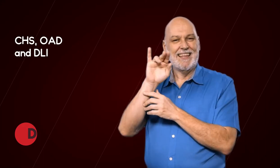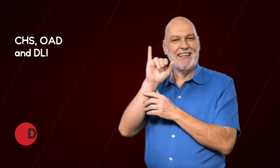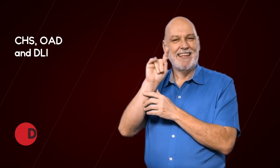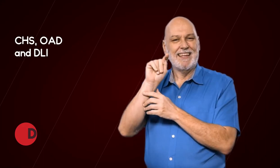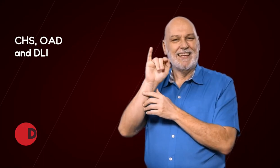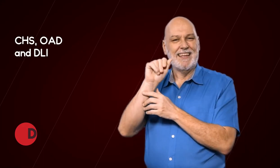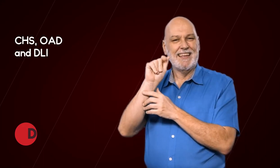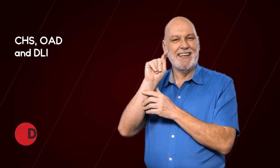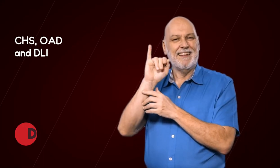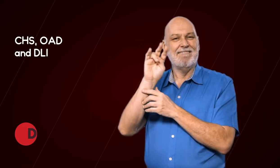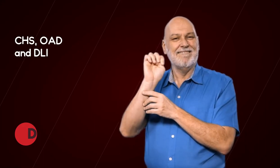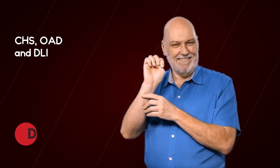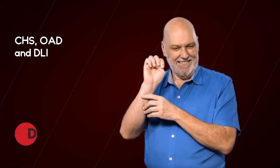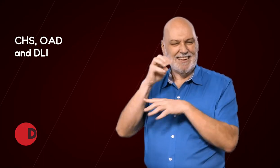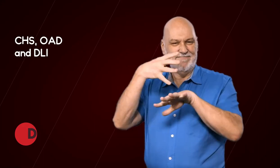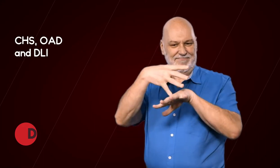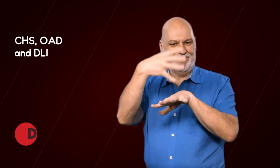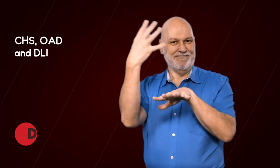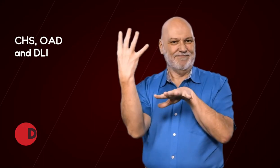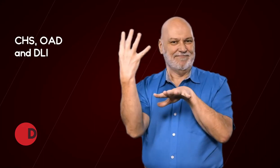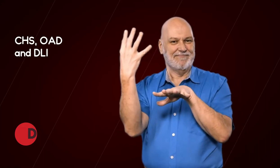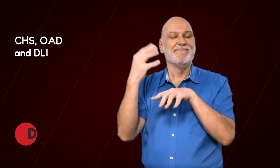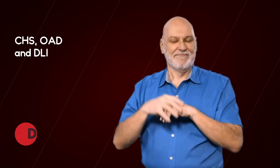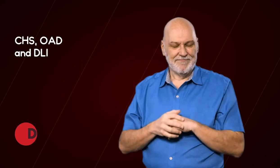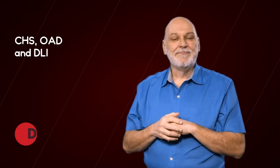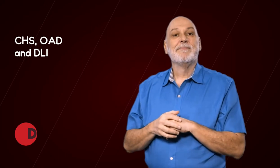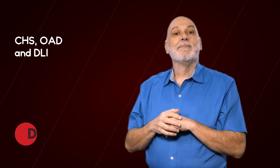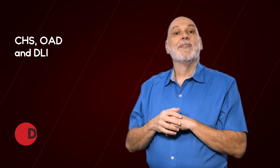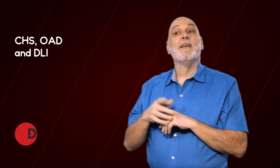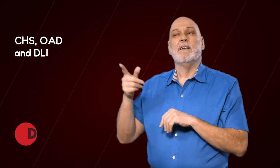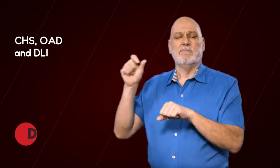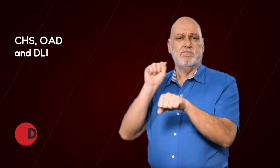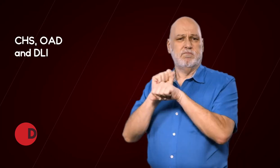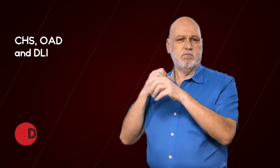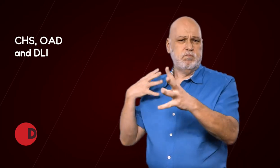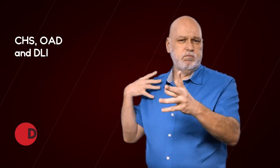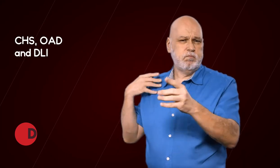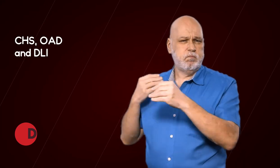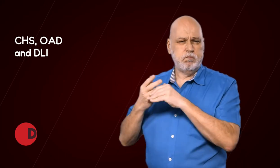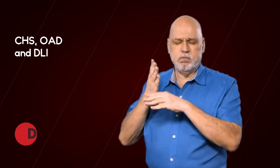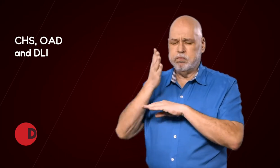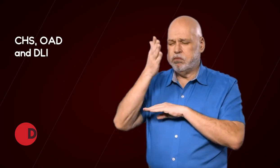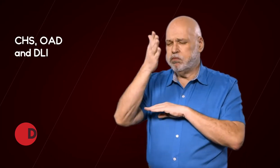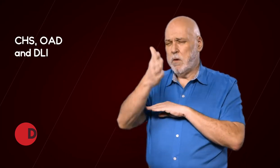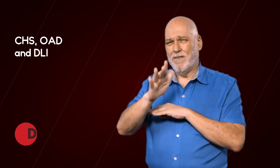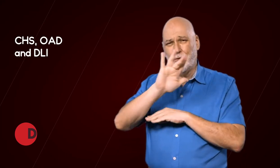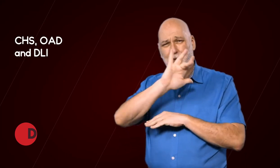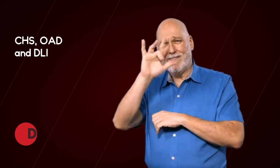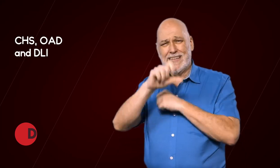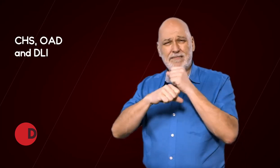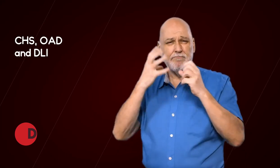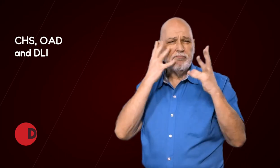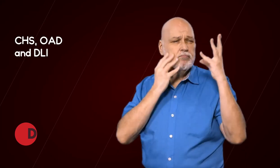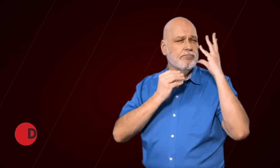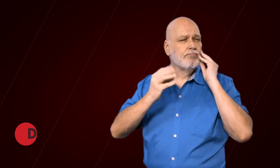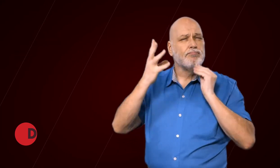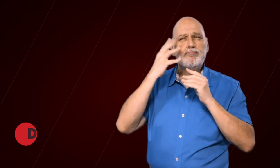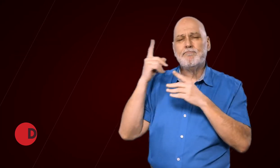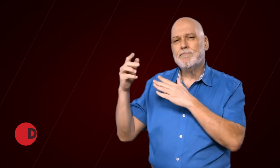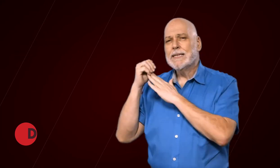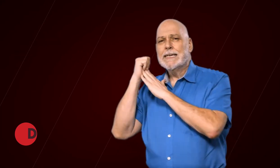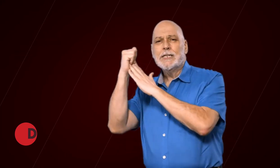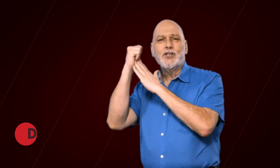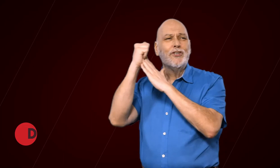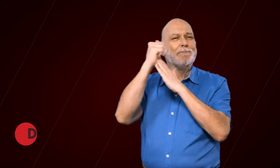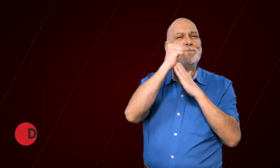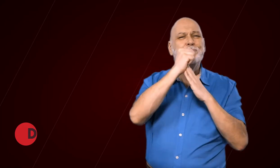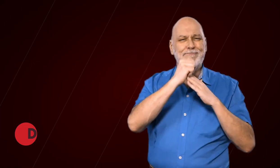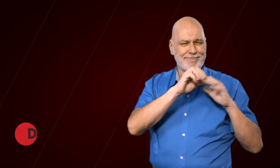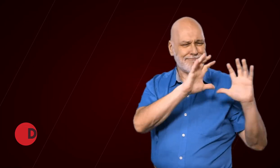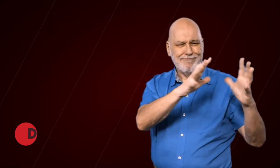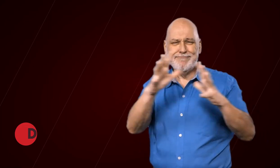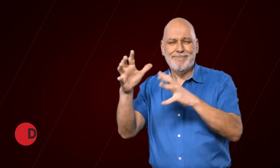and most recently at Deaf Literacy Initiative.